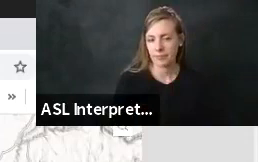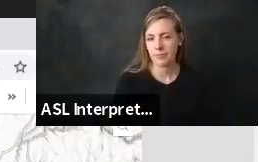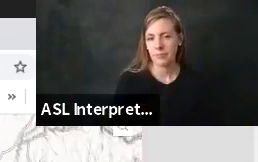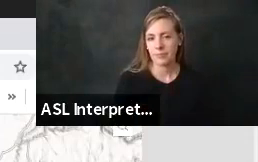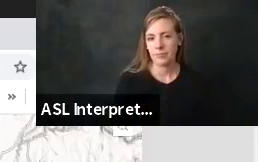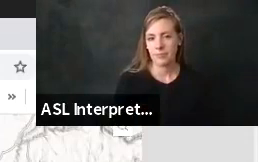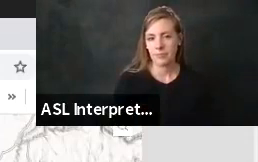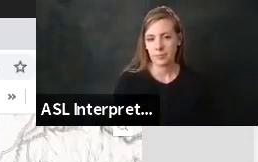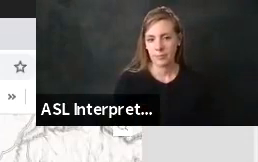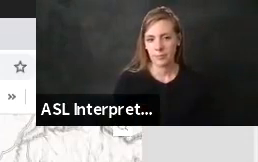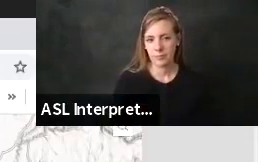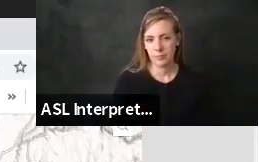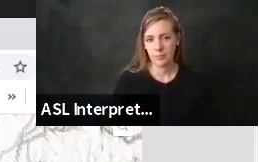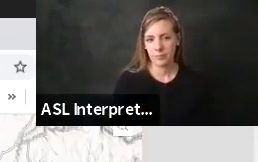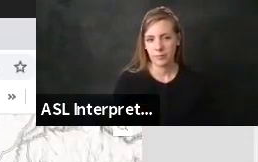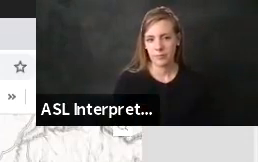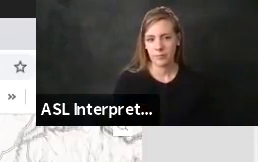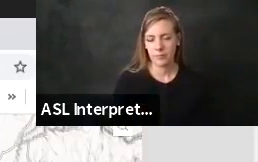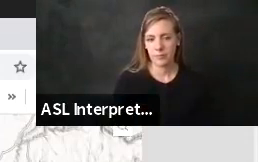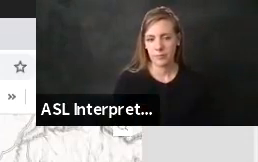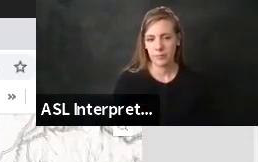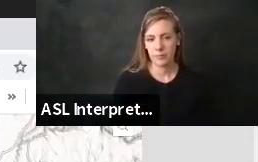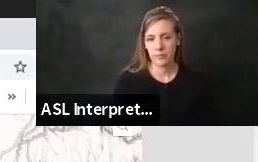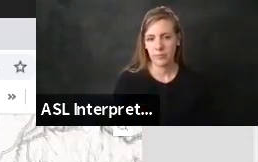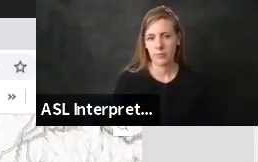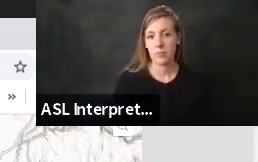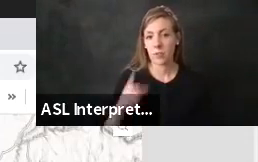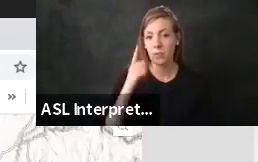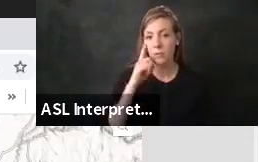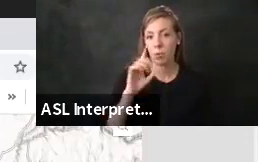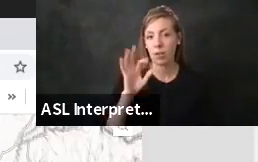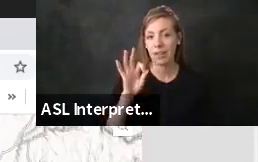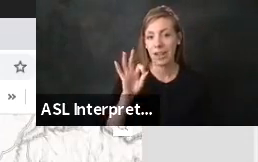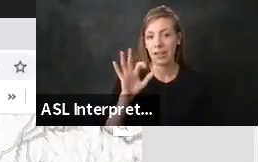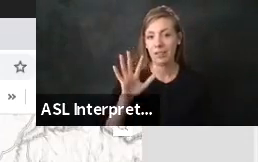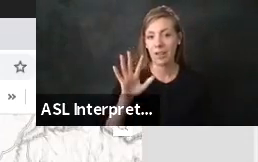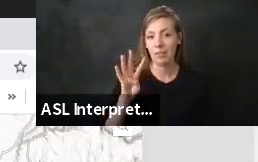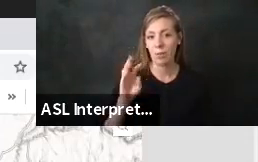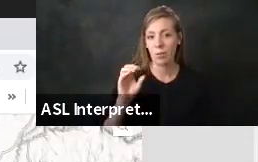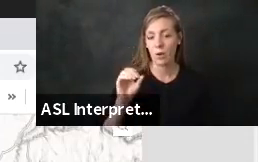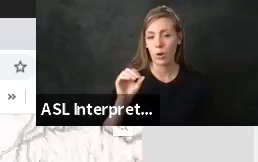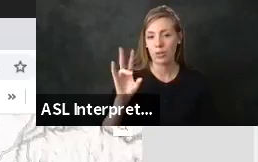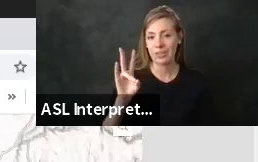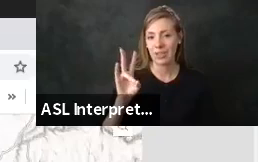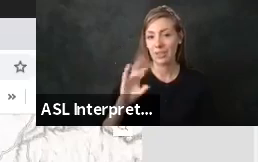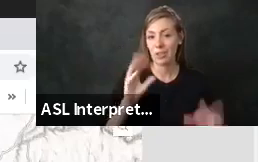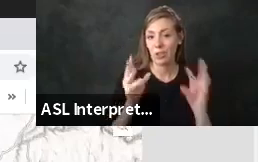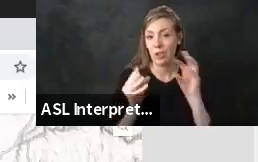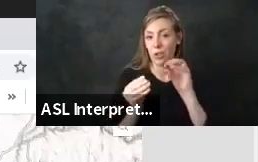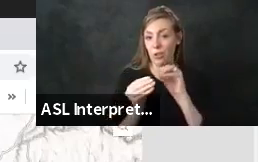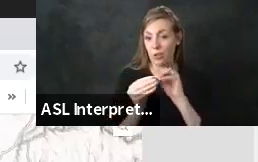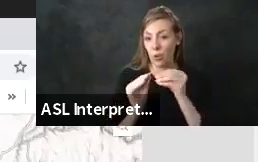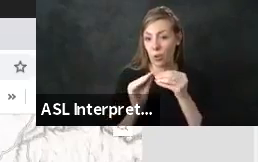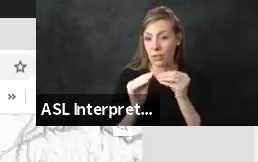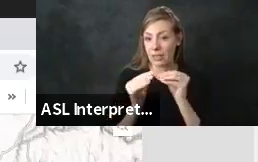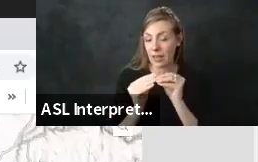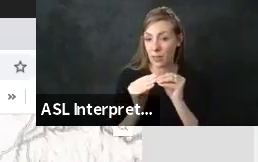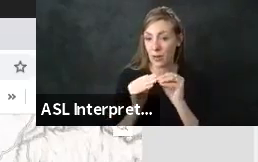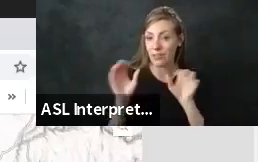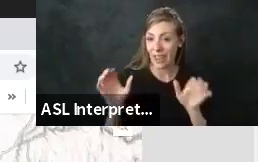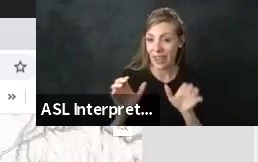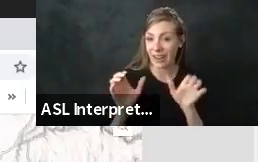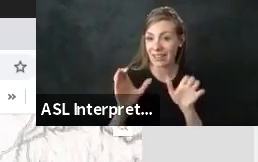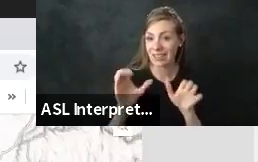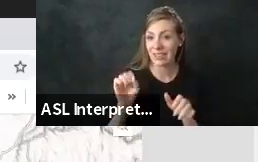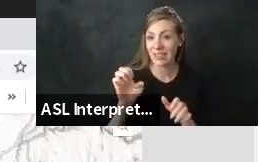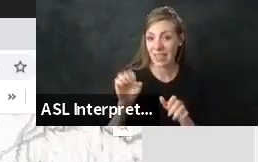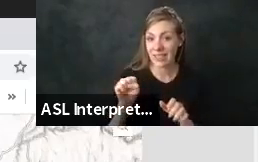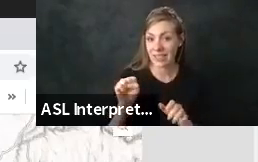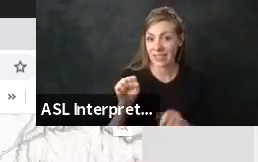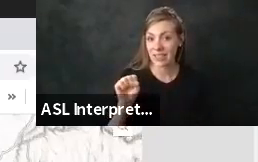here for Santa Rosa in 9547, you can see the total number of active cases is 315.